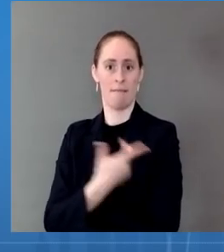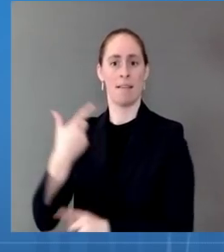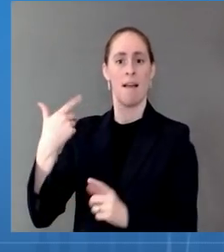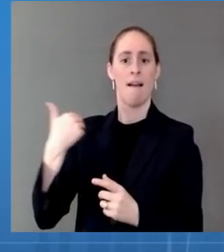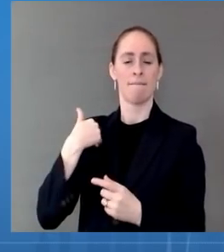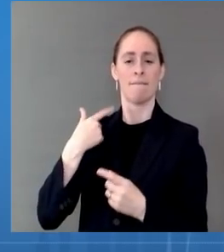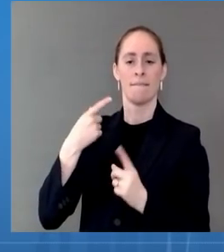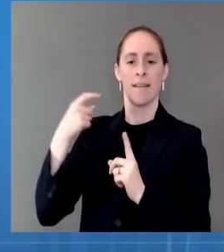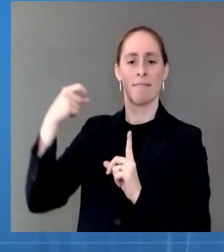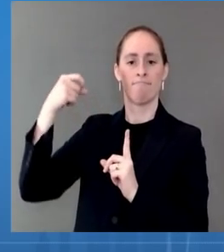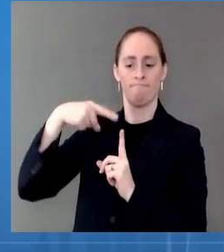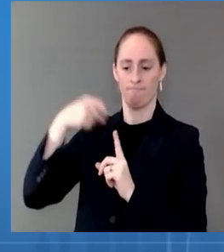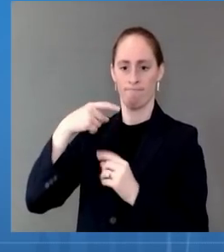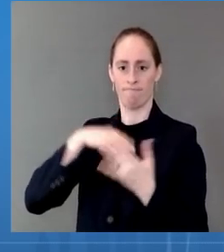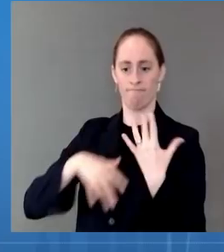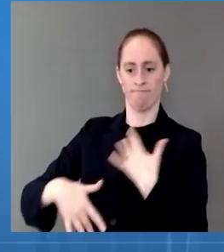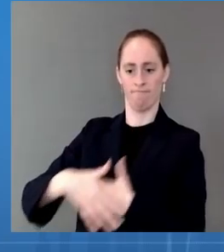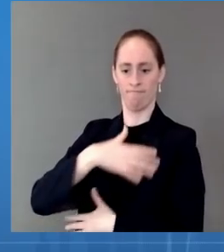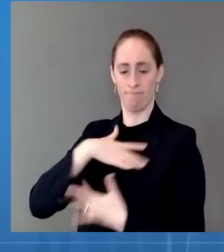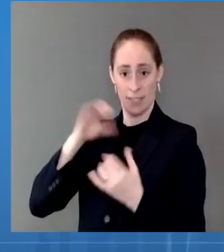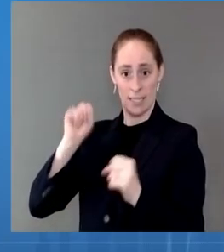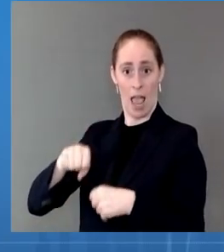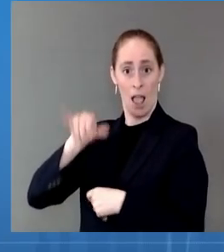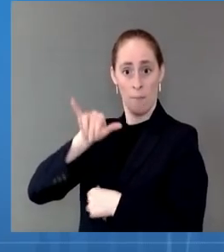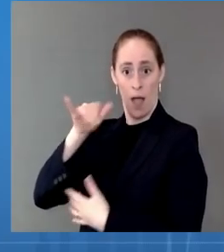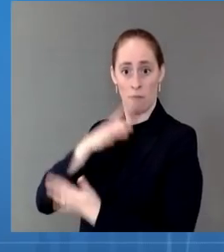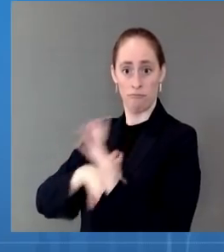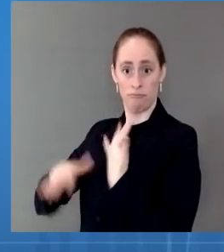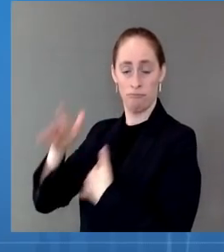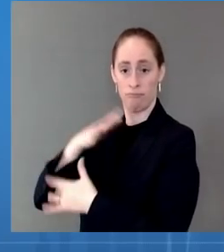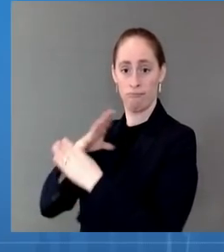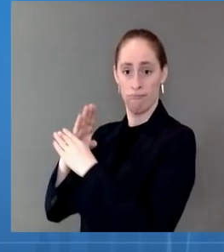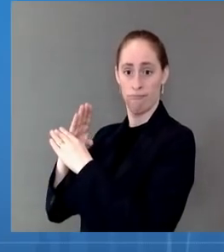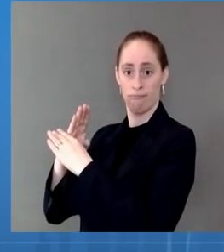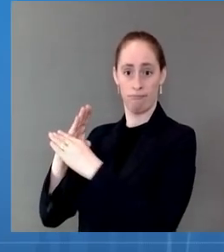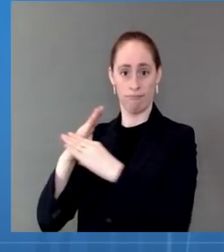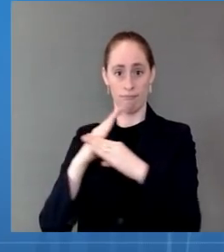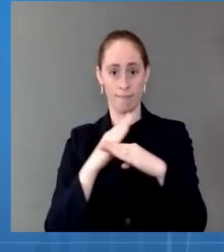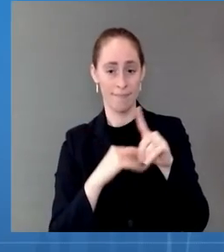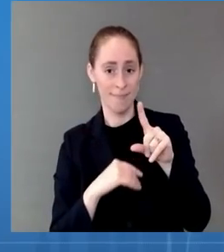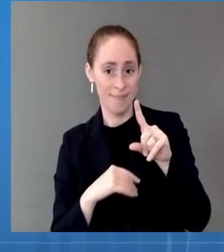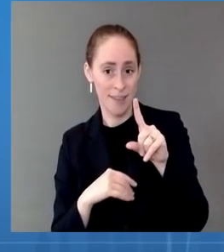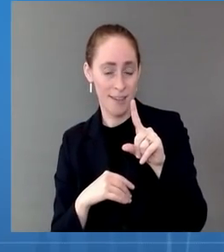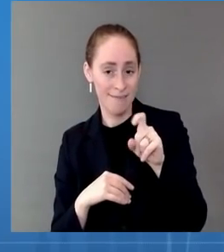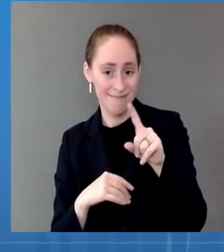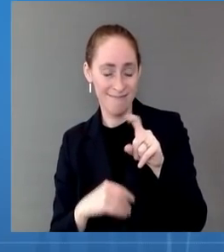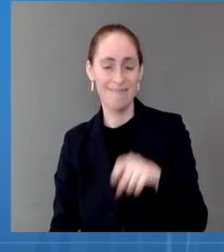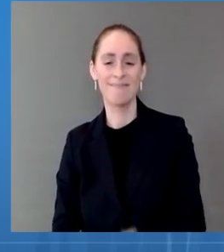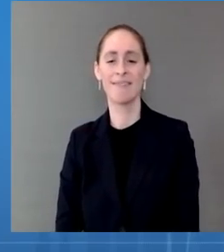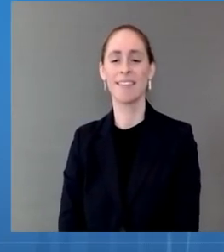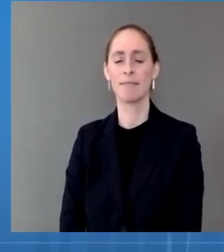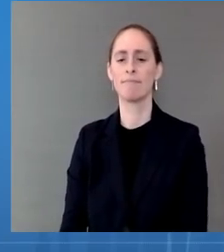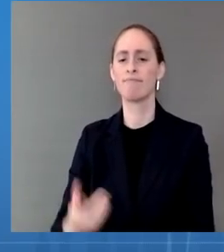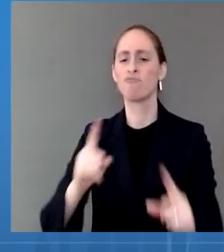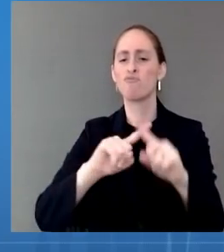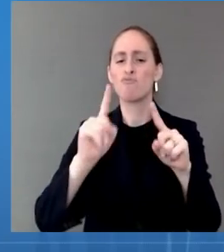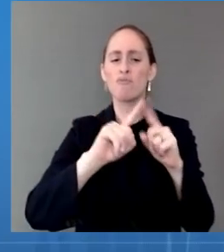This is a list of just some of the representative publications, almost all on preprint servers.